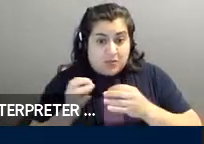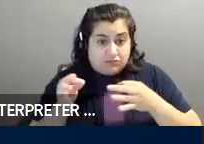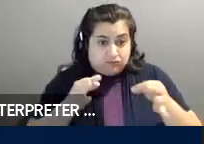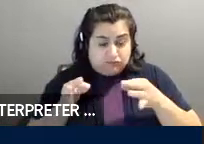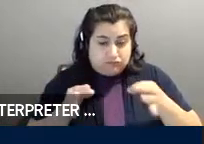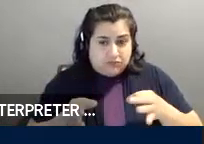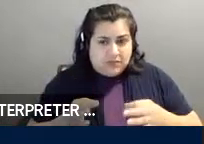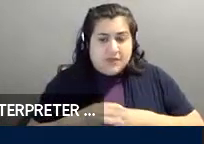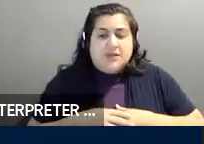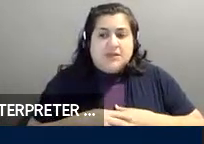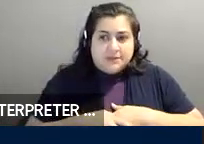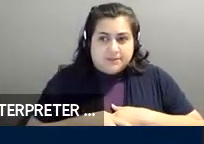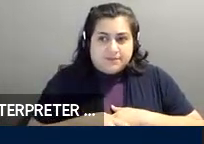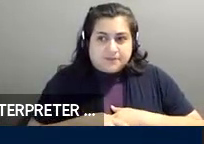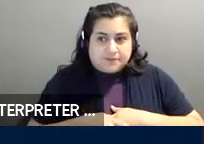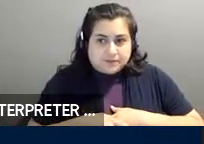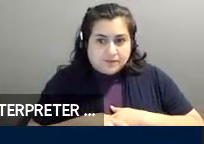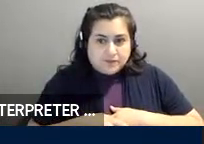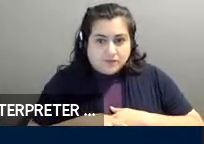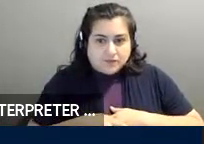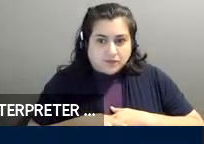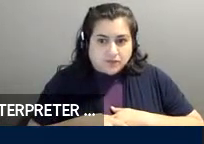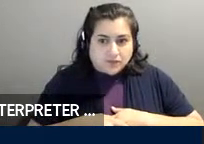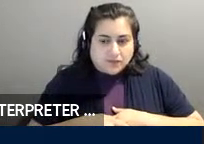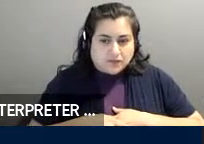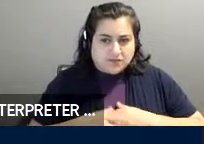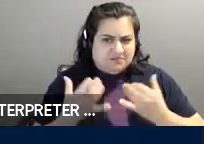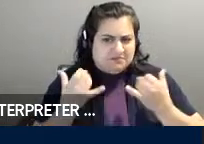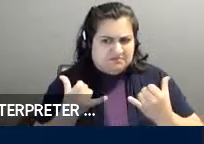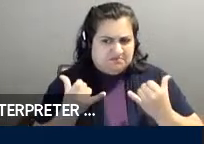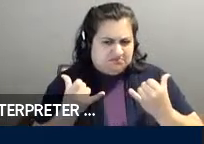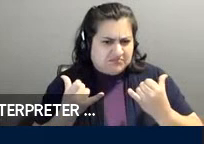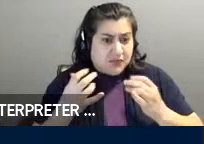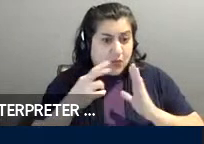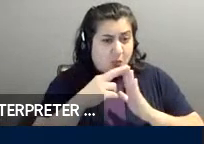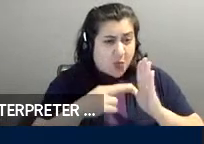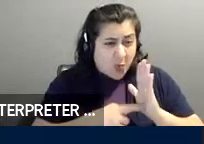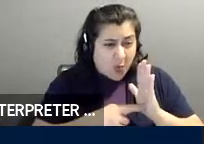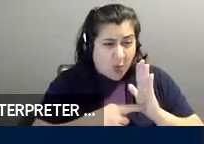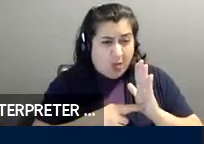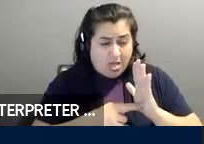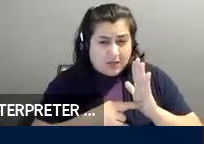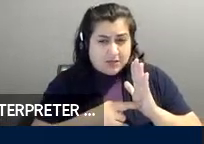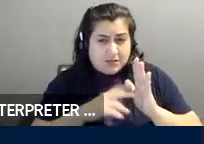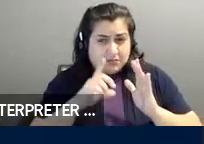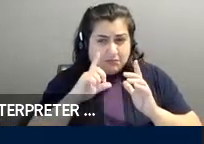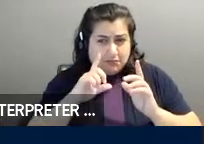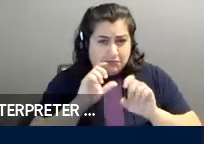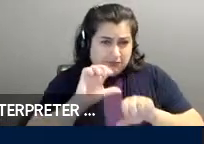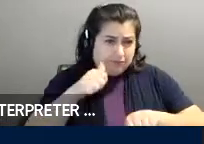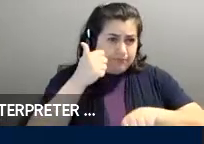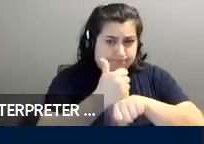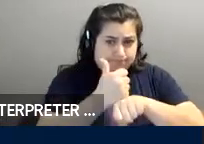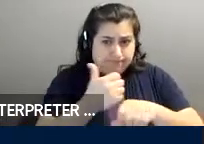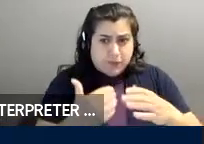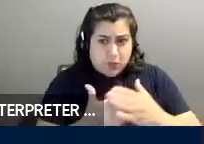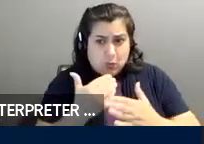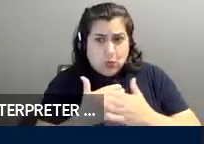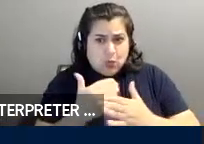are in terms of the notice of proposed rulemaking for medical diagnostic equipment standards.